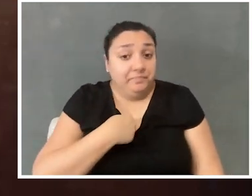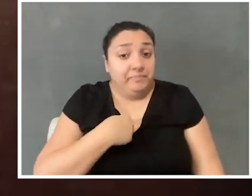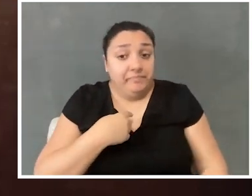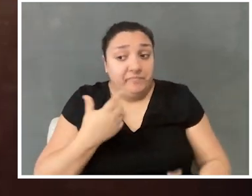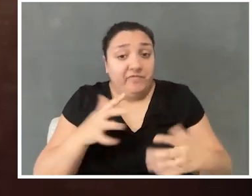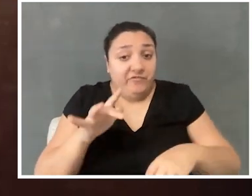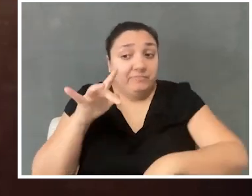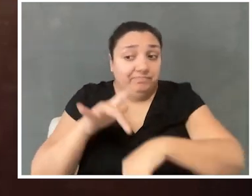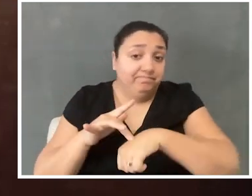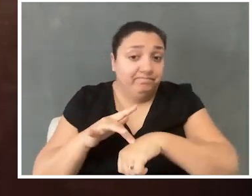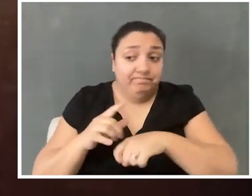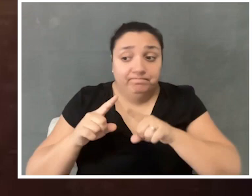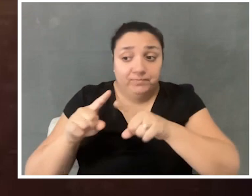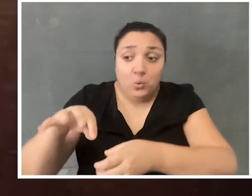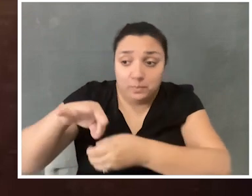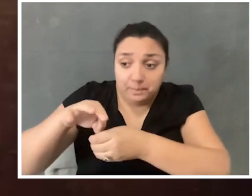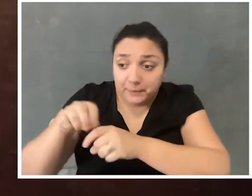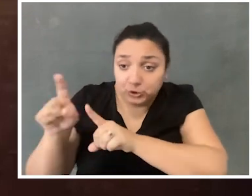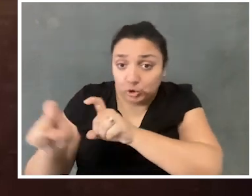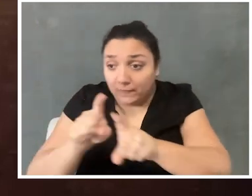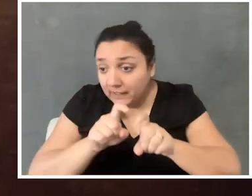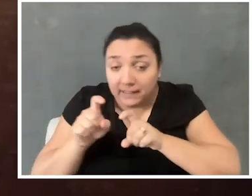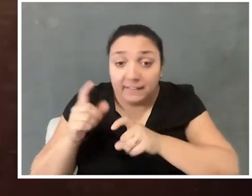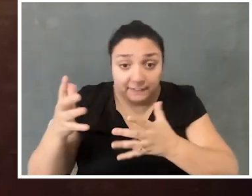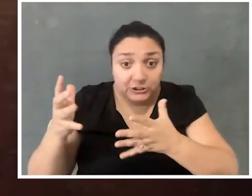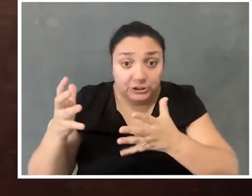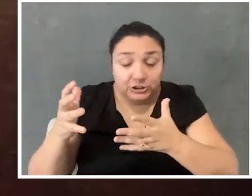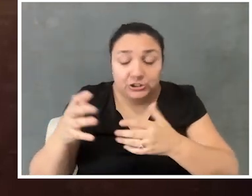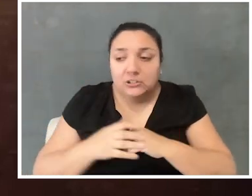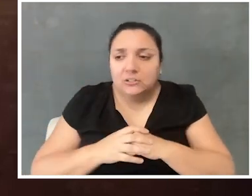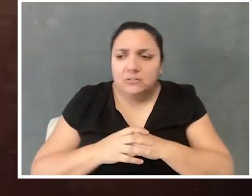since I've been here, the way that our teams go in